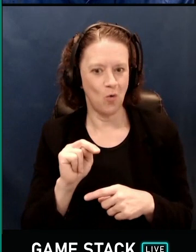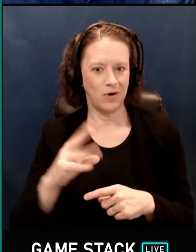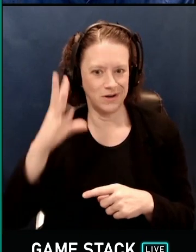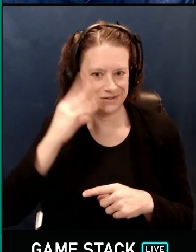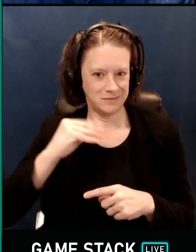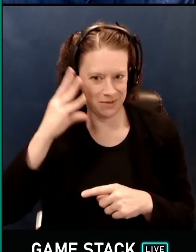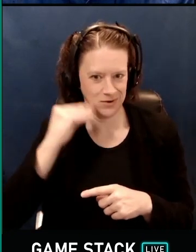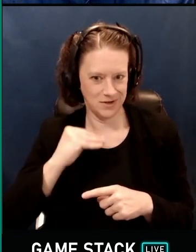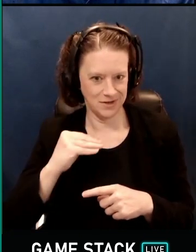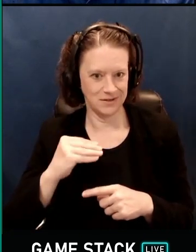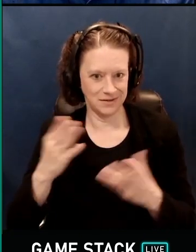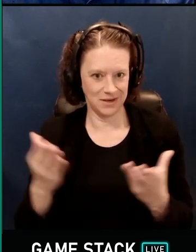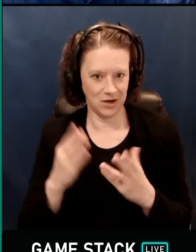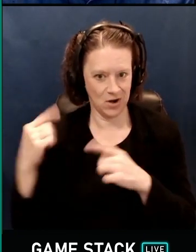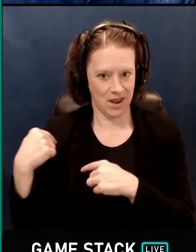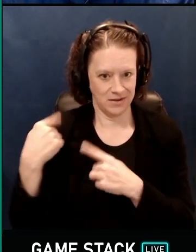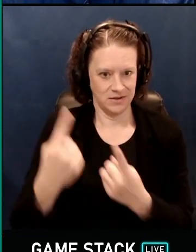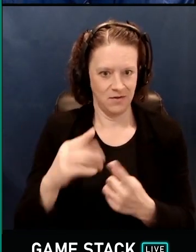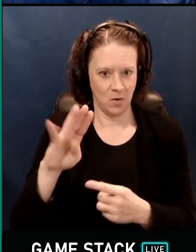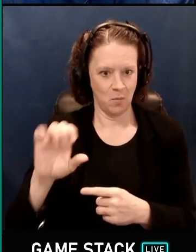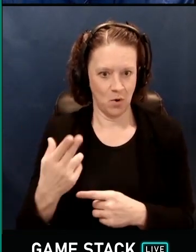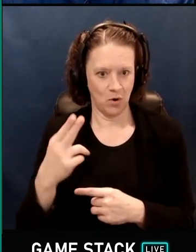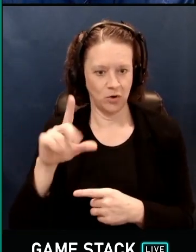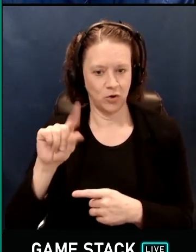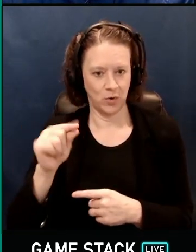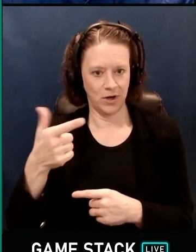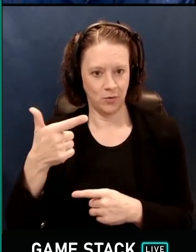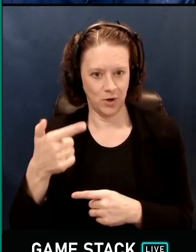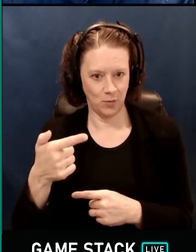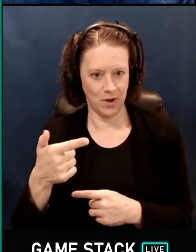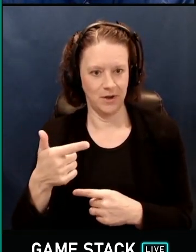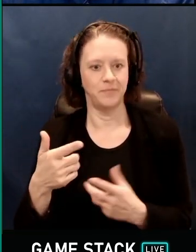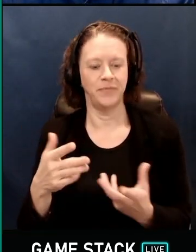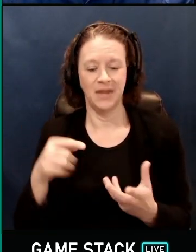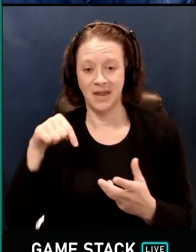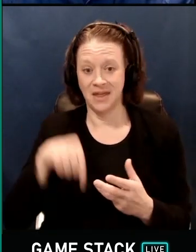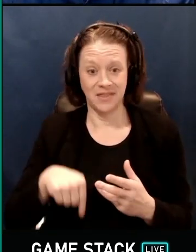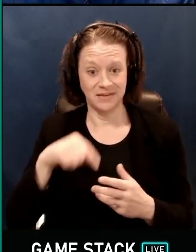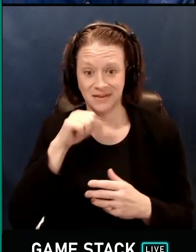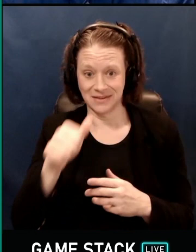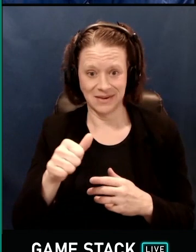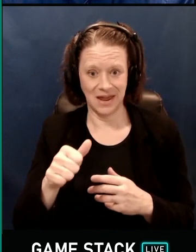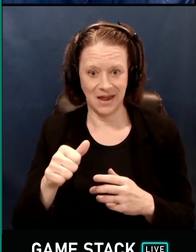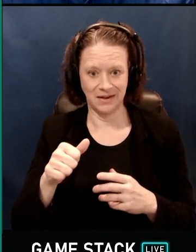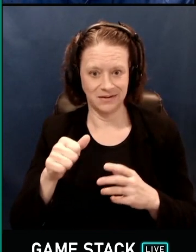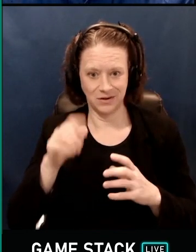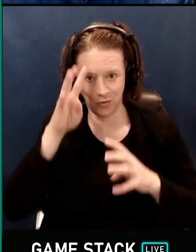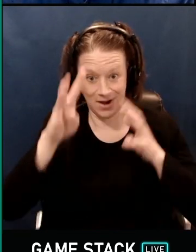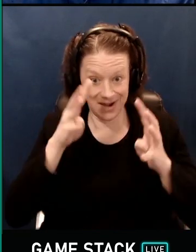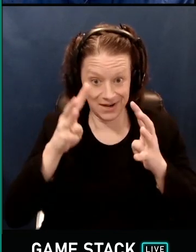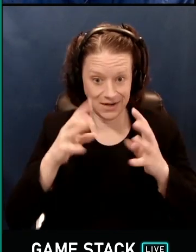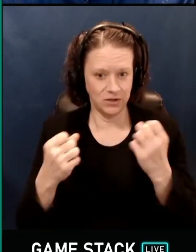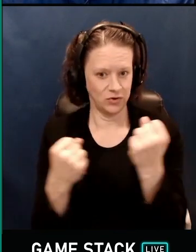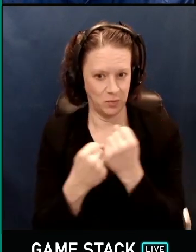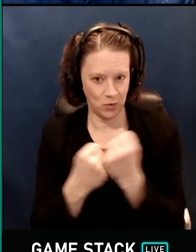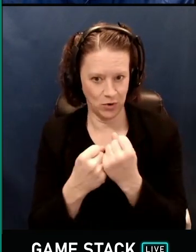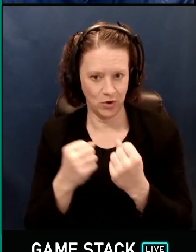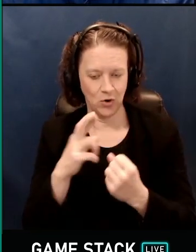as of March 2021, and it's not created, supported, or endorsed by Unity Technologies.